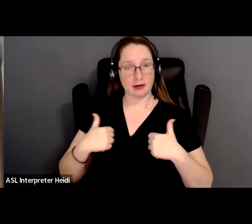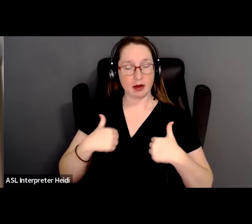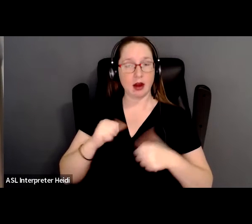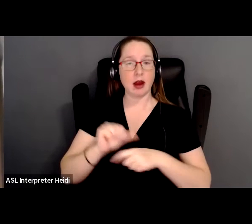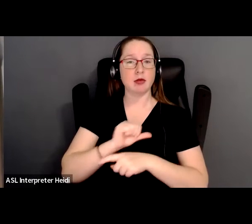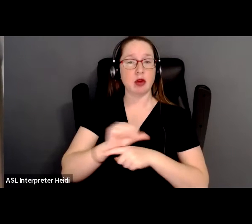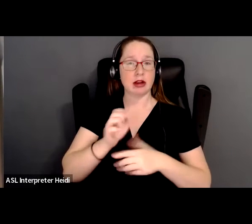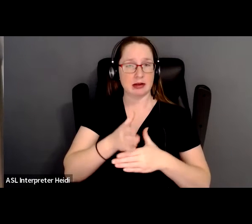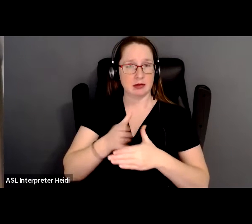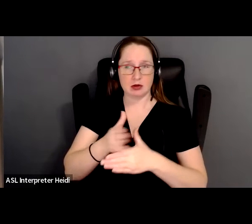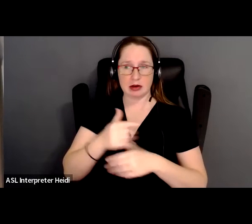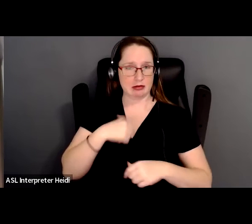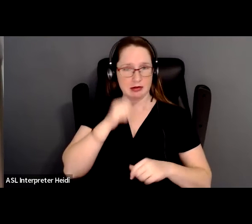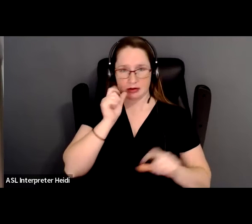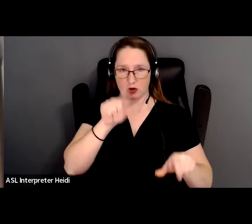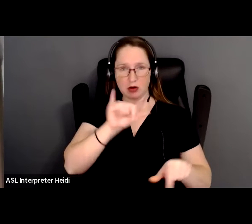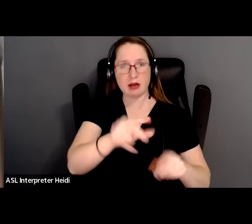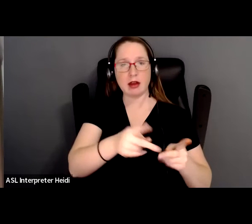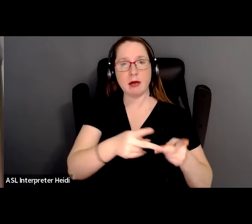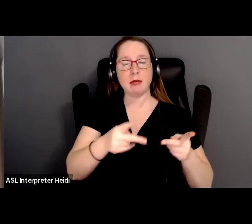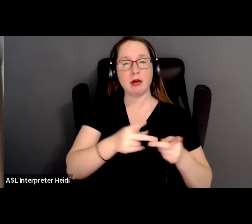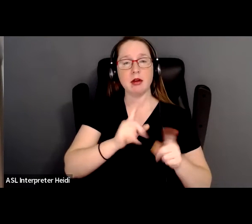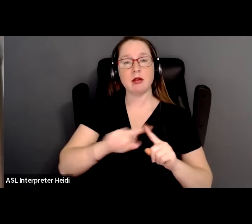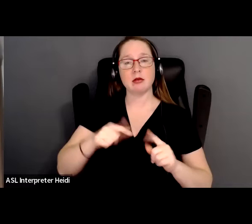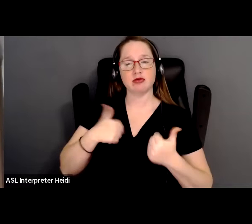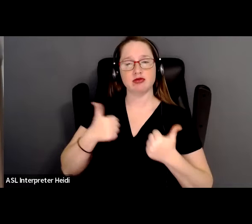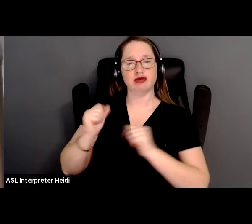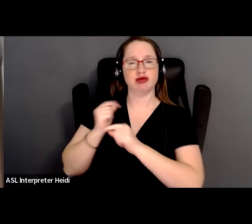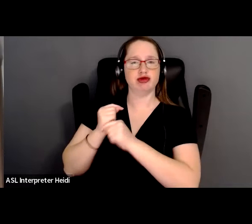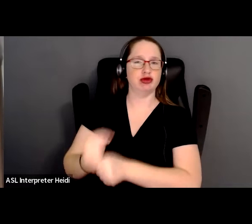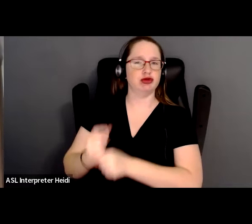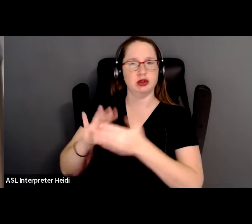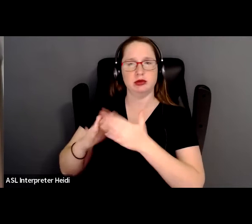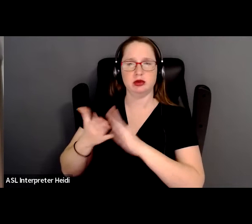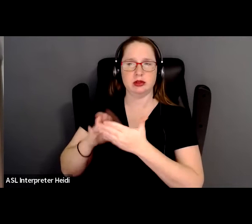I didn't go to that place, but I did try traditional community settings where they said